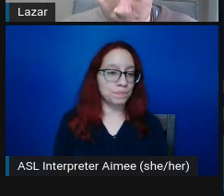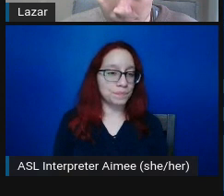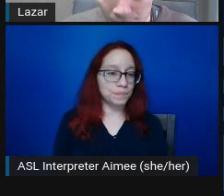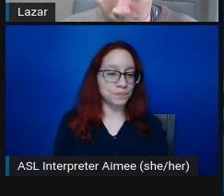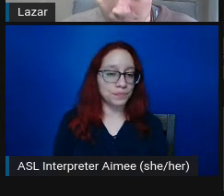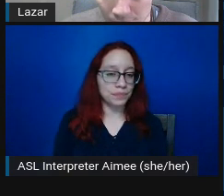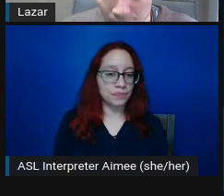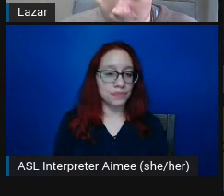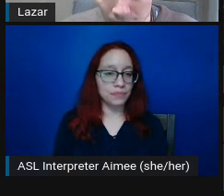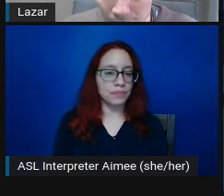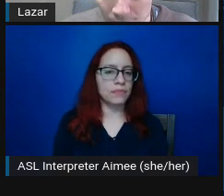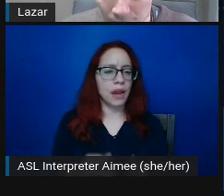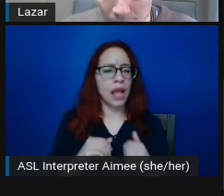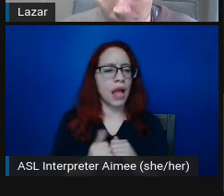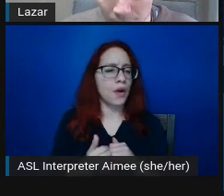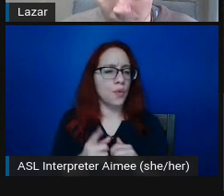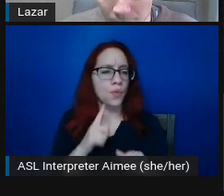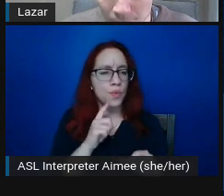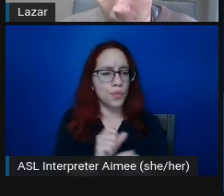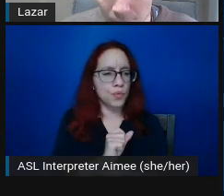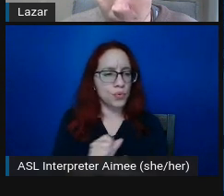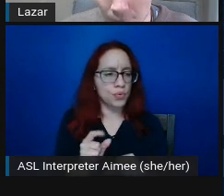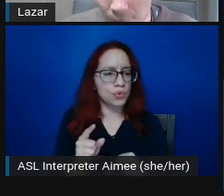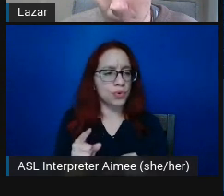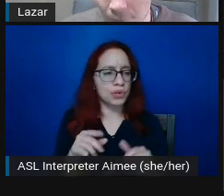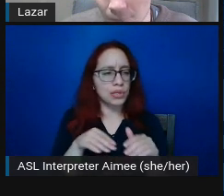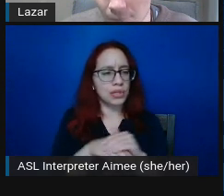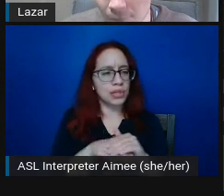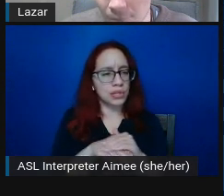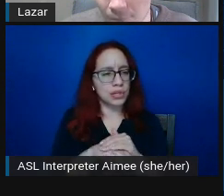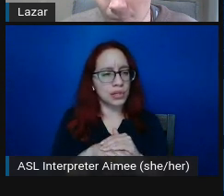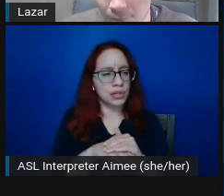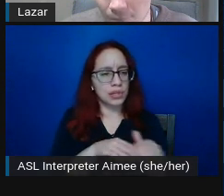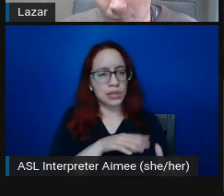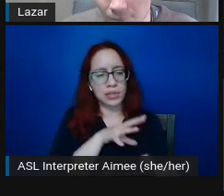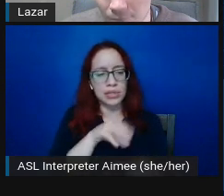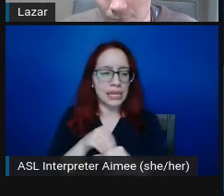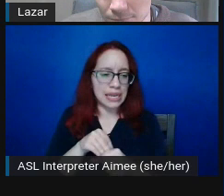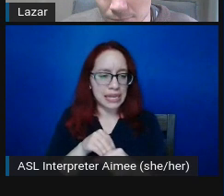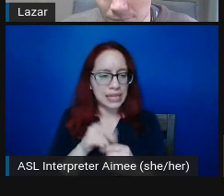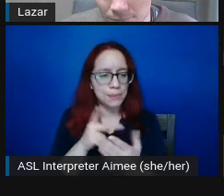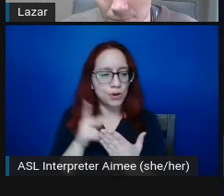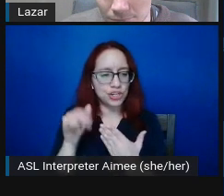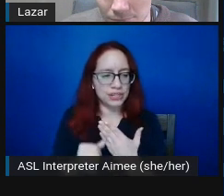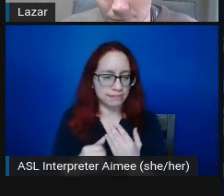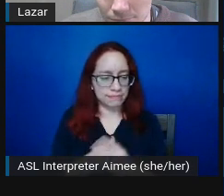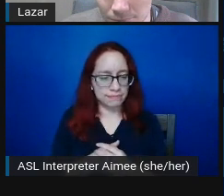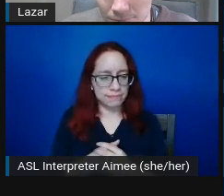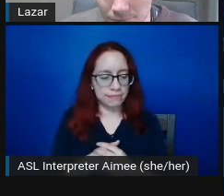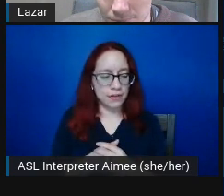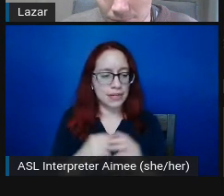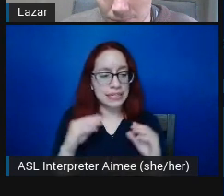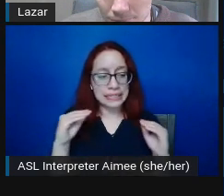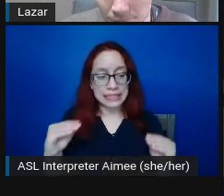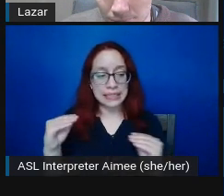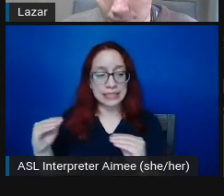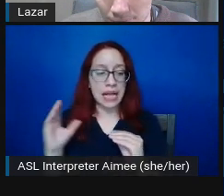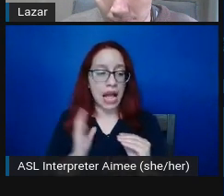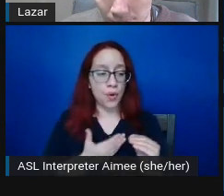How can we make sure that accessibility is included in the project? By educating our clients.